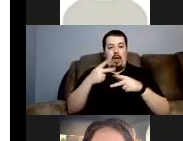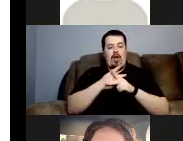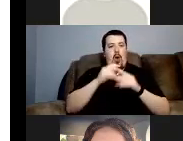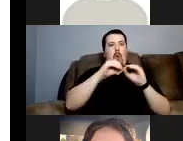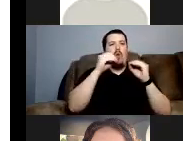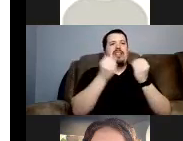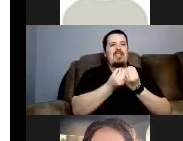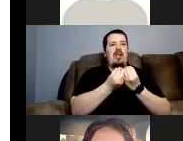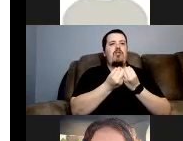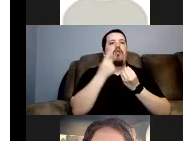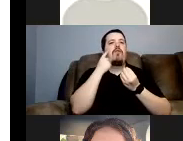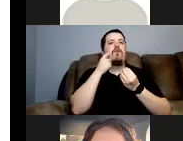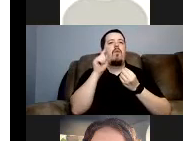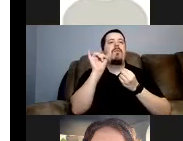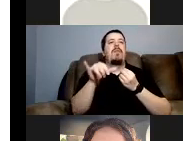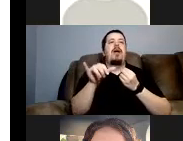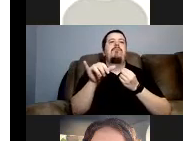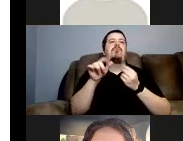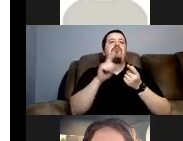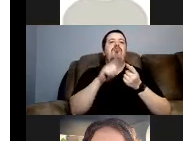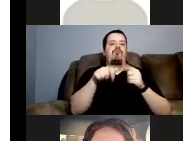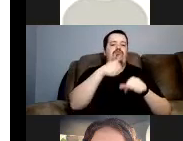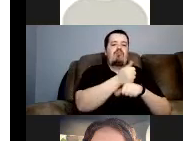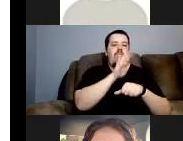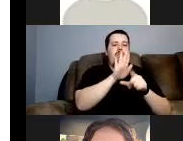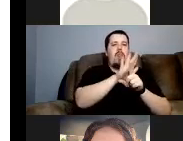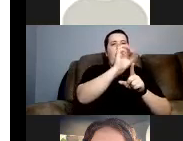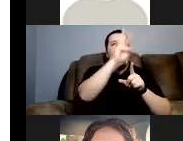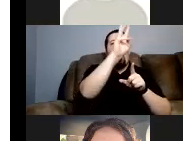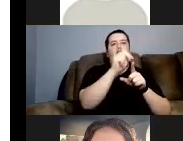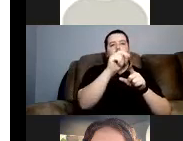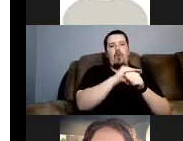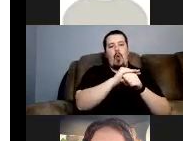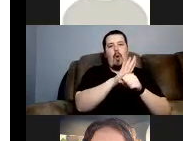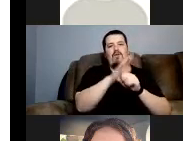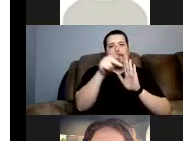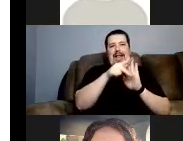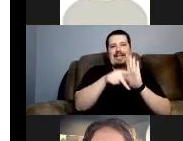to be able to kind of implement their own COVID policies. We have a couple goals here at TDC.